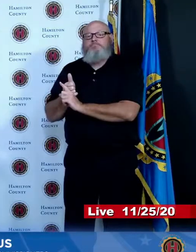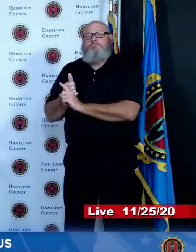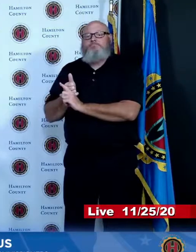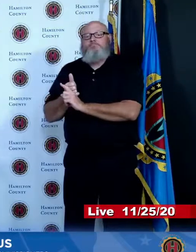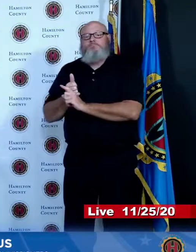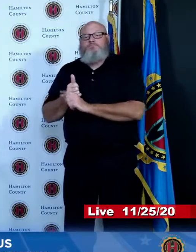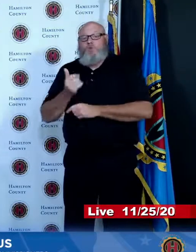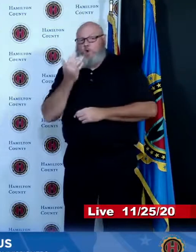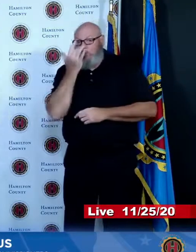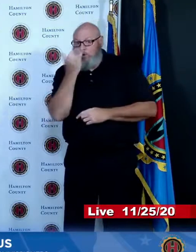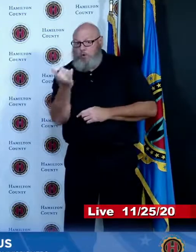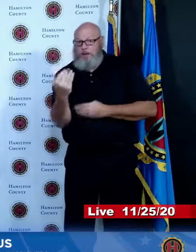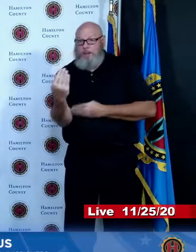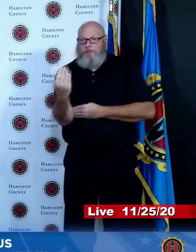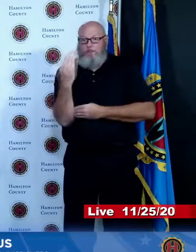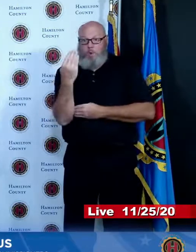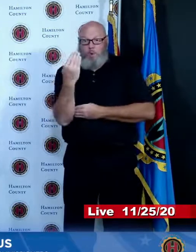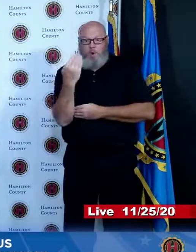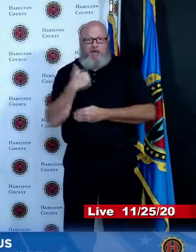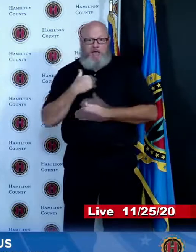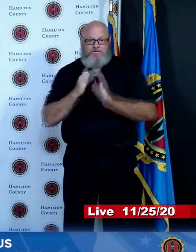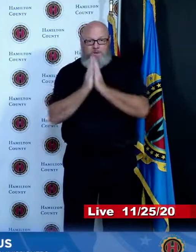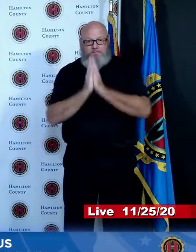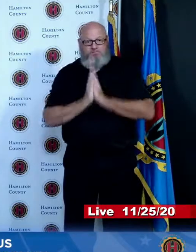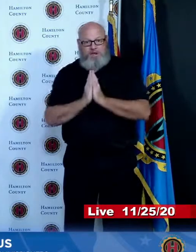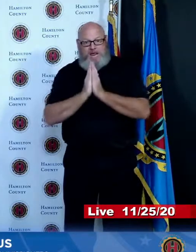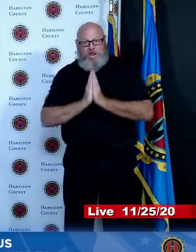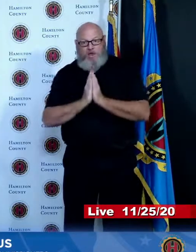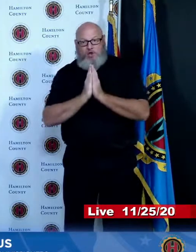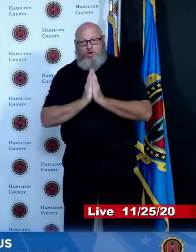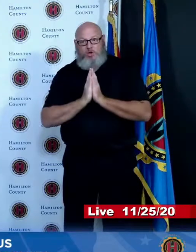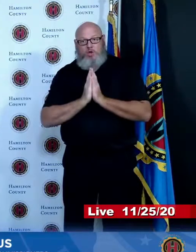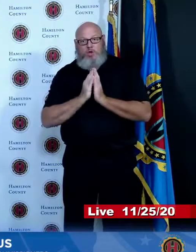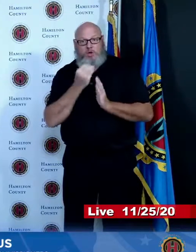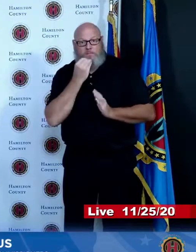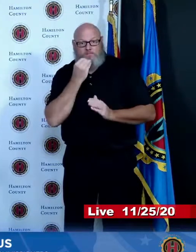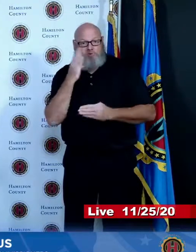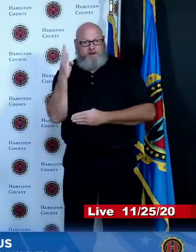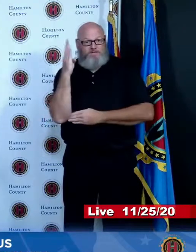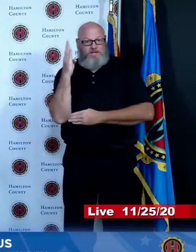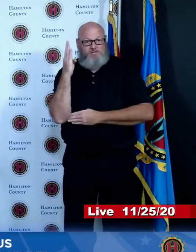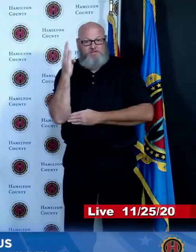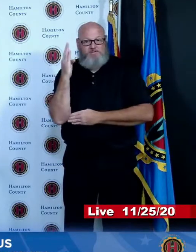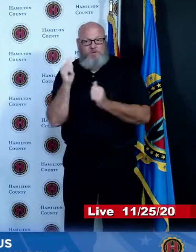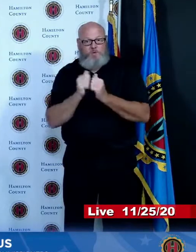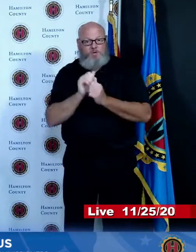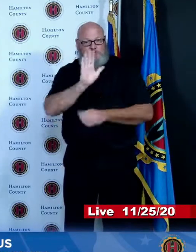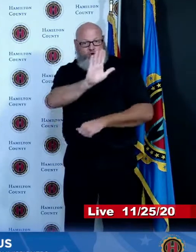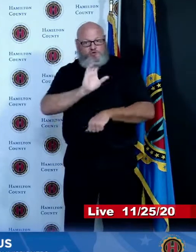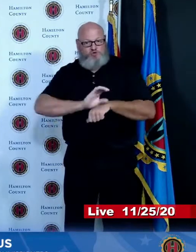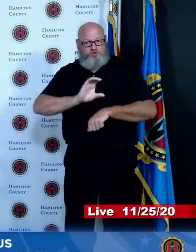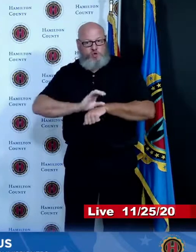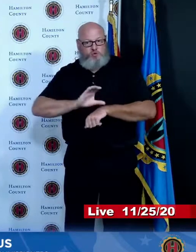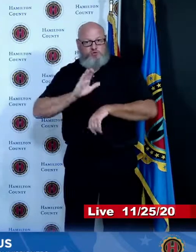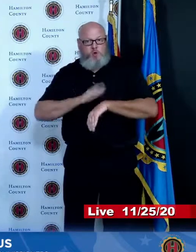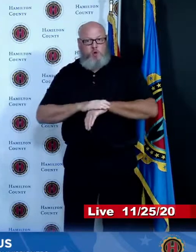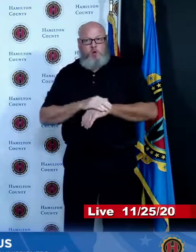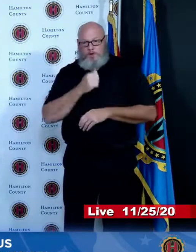prayer breakfast with my church we cook our food at home and enjoy via zoom I will prepare